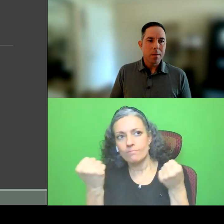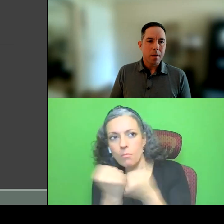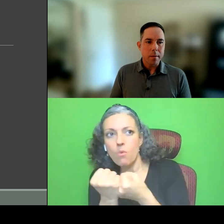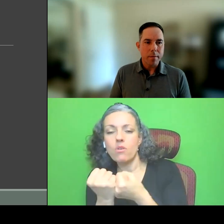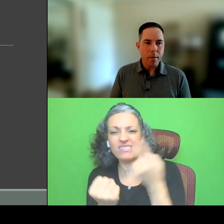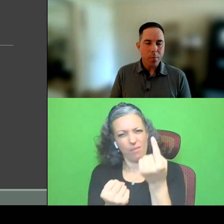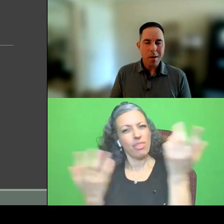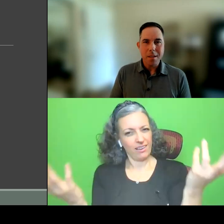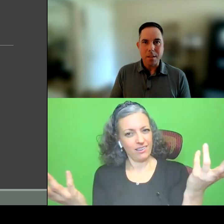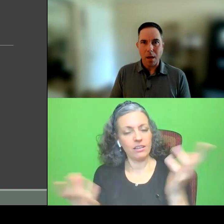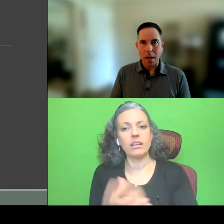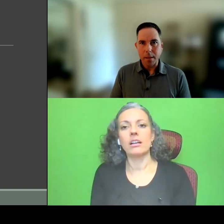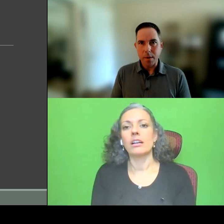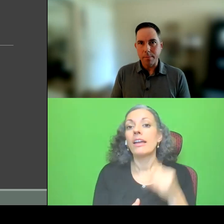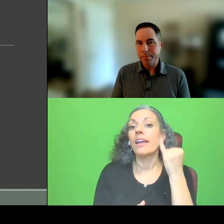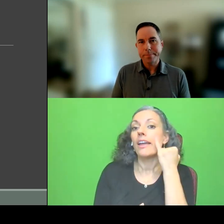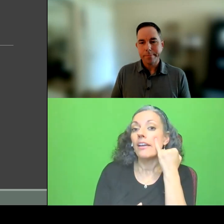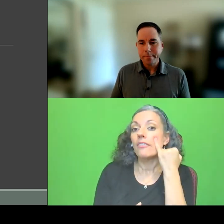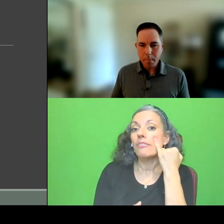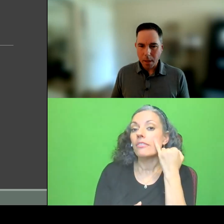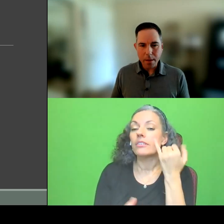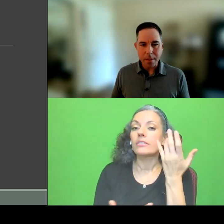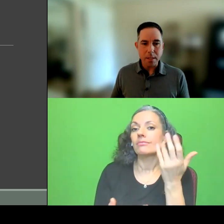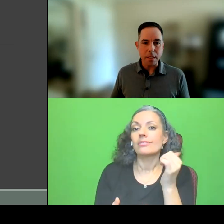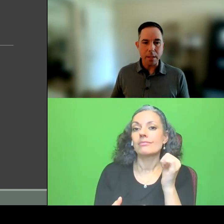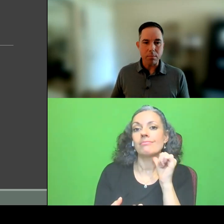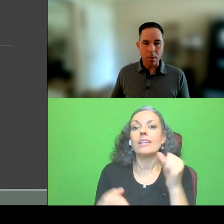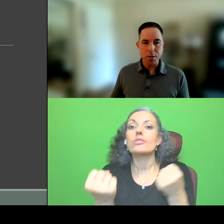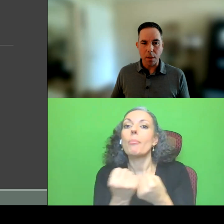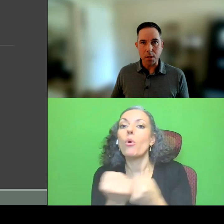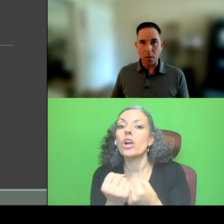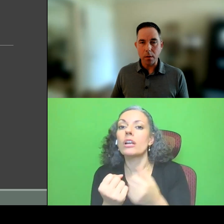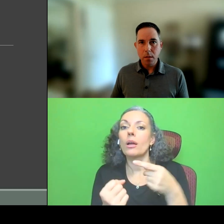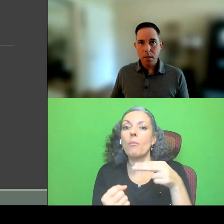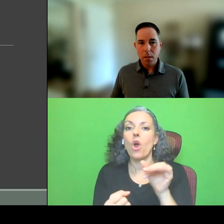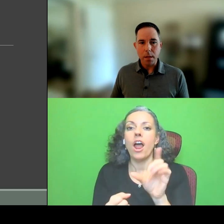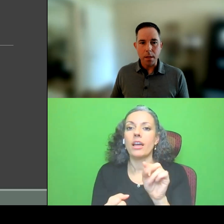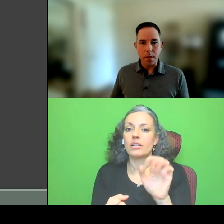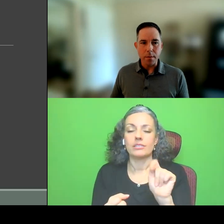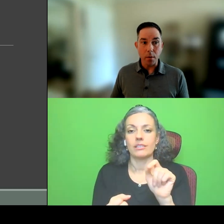If product isn't behind it, then that ceiling is much, much lower.